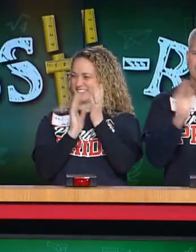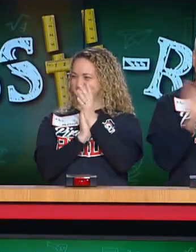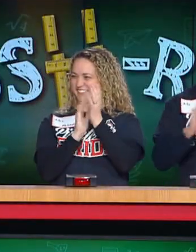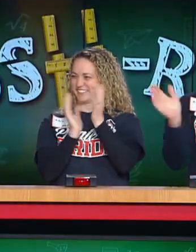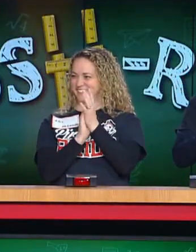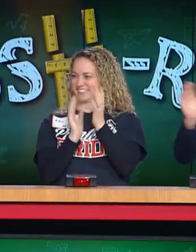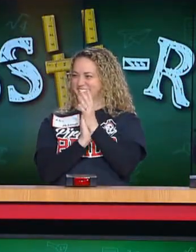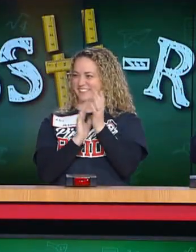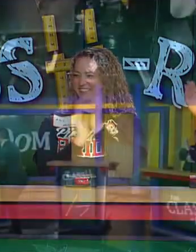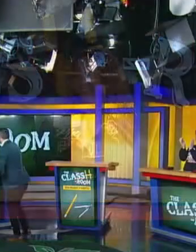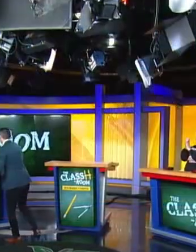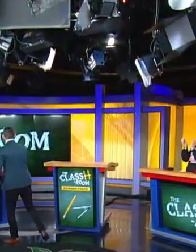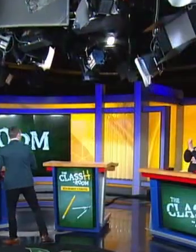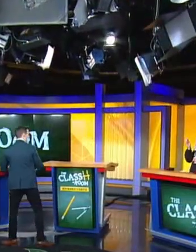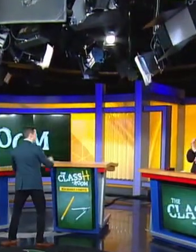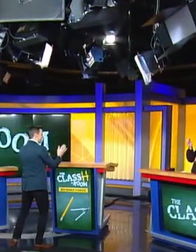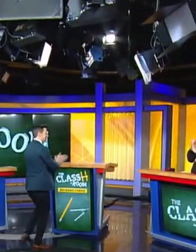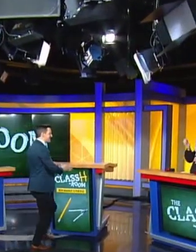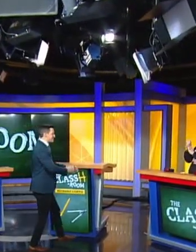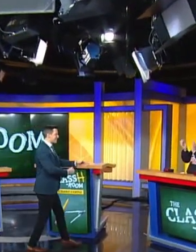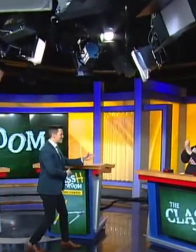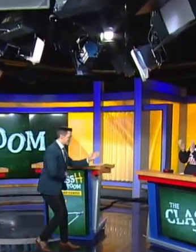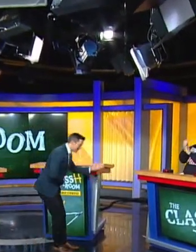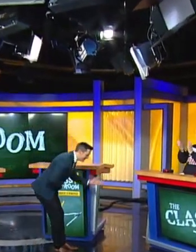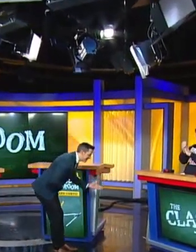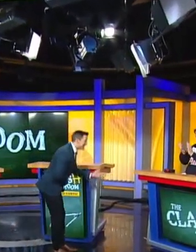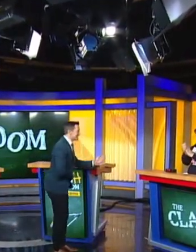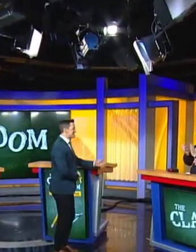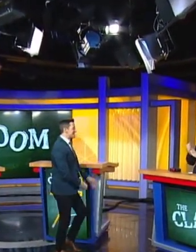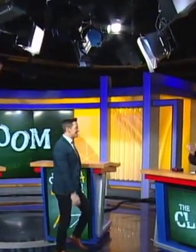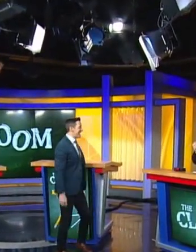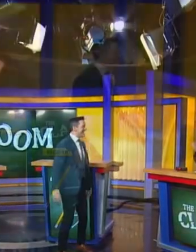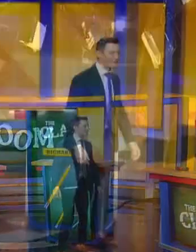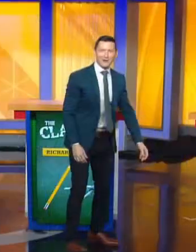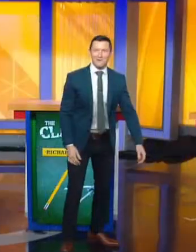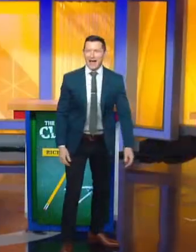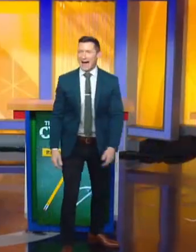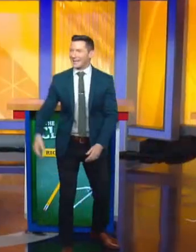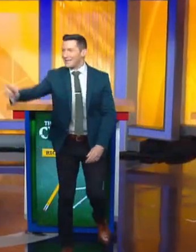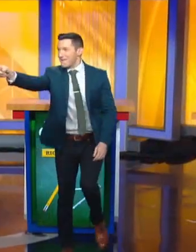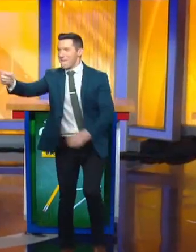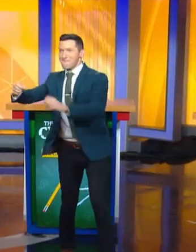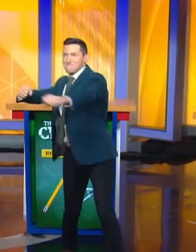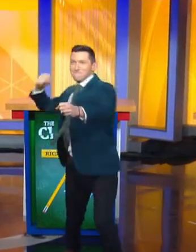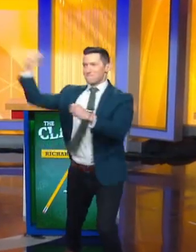WHO KNOWS IT BETTER YOU OR THEM? THE CLASH ROOM. >> HERE'S THE HOST OF THE THE CLASH ROOM. >> HERE'S THE HOST OF THE CLASSHROOM, RICHARD KURTIS. HERE'S THE HOST OF THE CLASSHROOM, RICHARD KURTIS. GOOD TO SEE YOU.